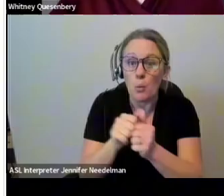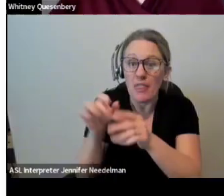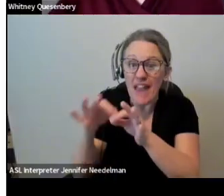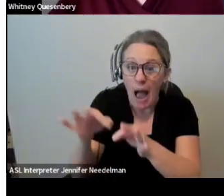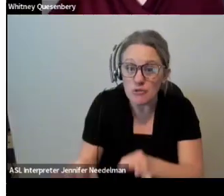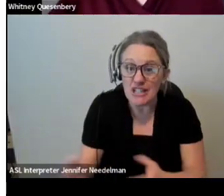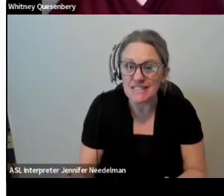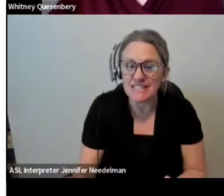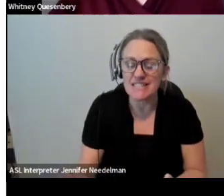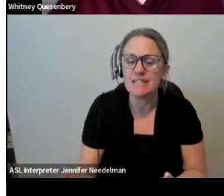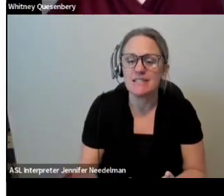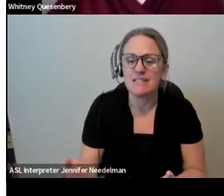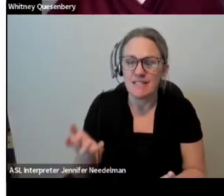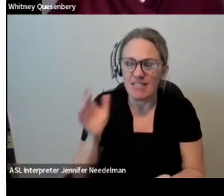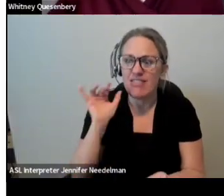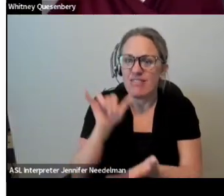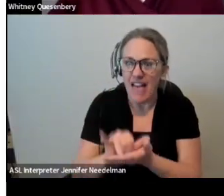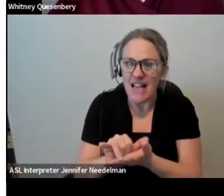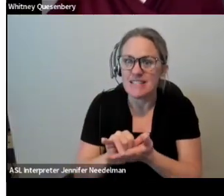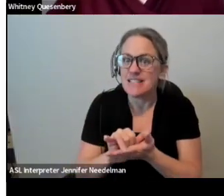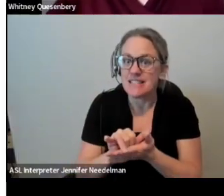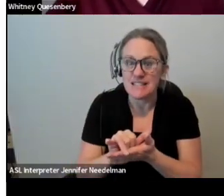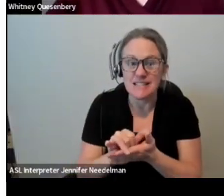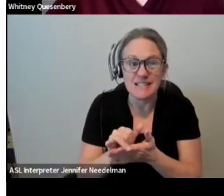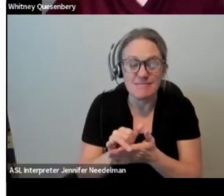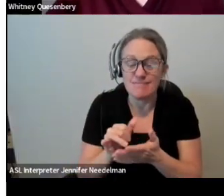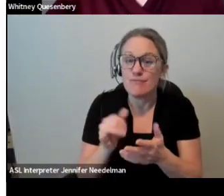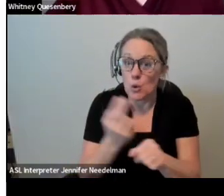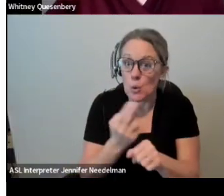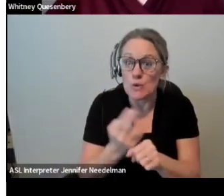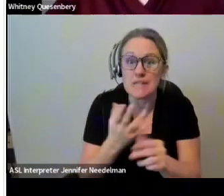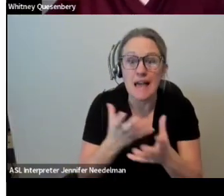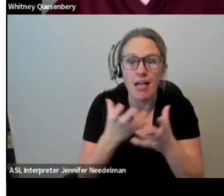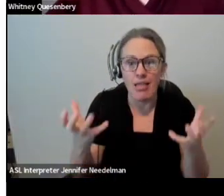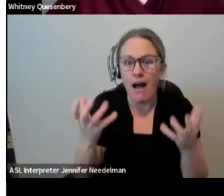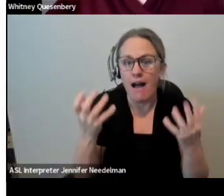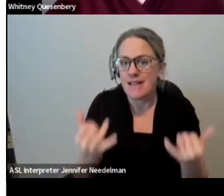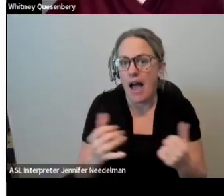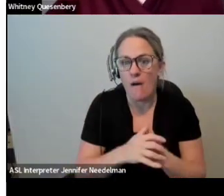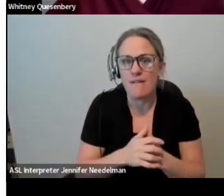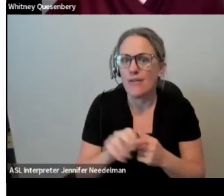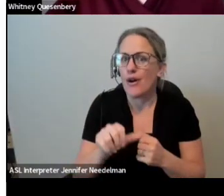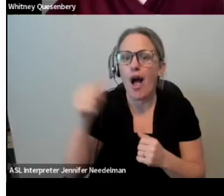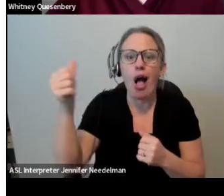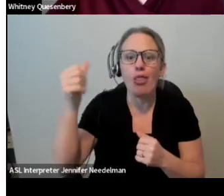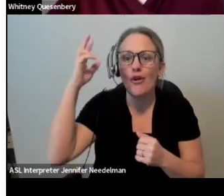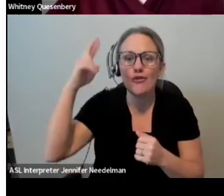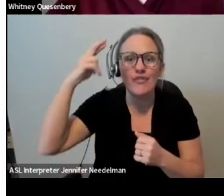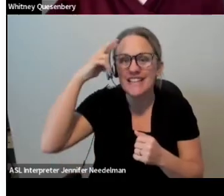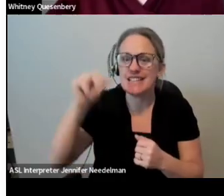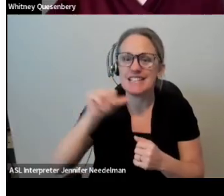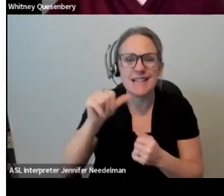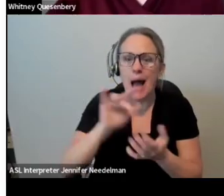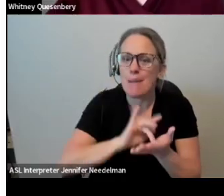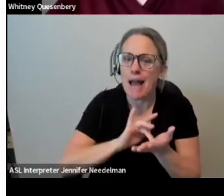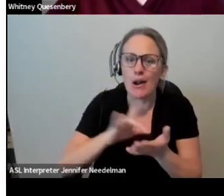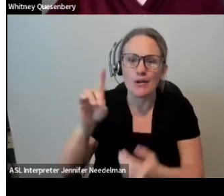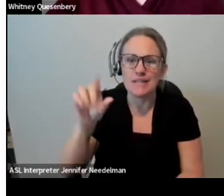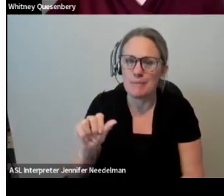those are being baked into things for all sorts of reasons that are not about medical disability, but situational disability.